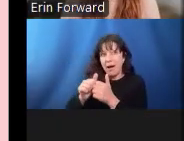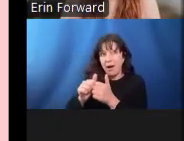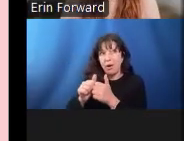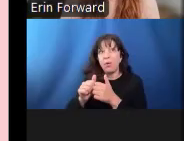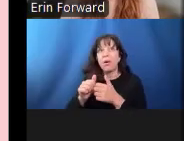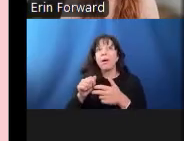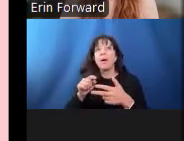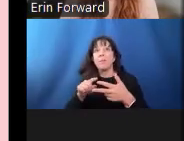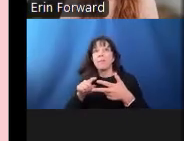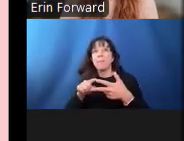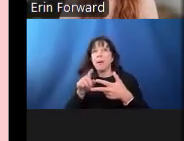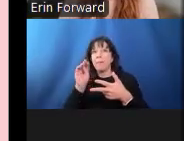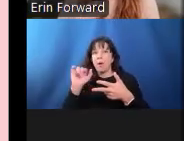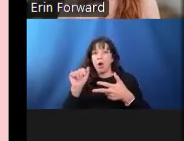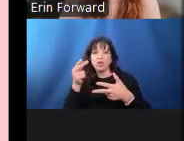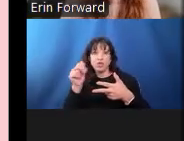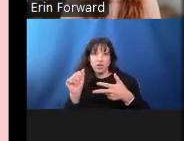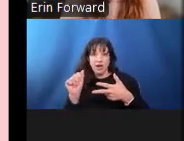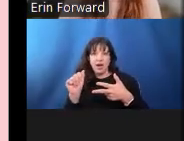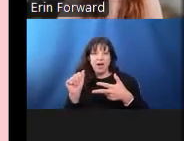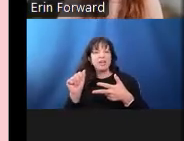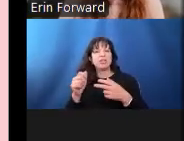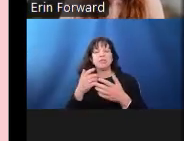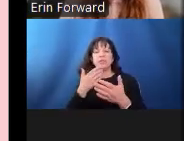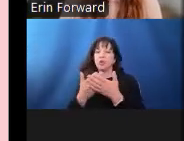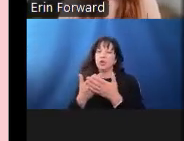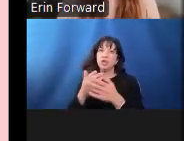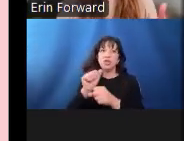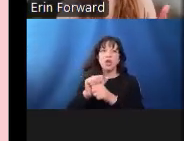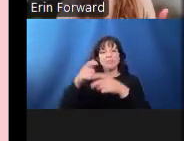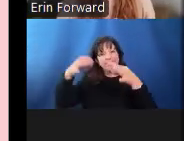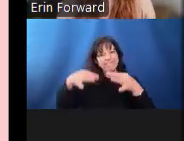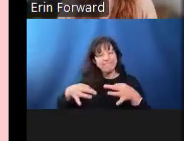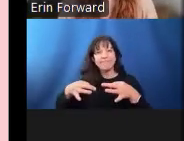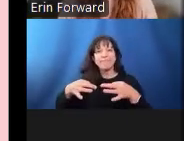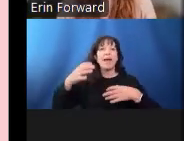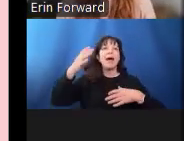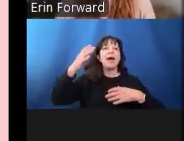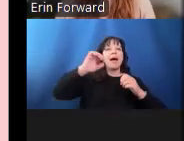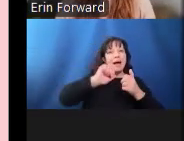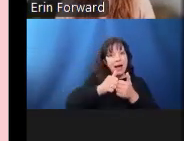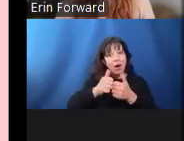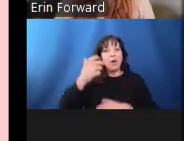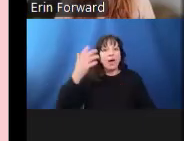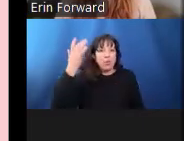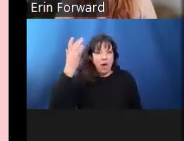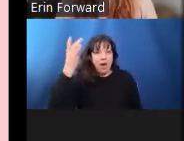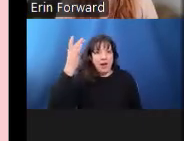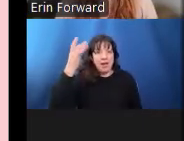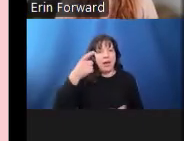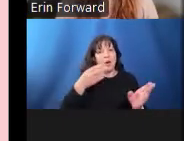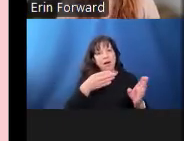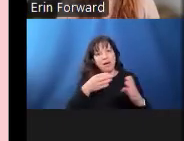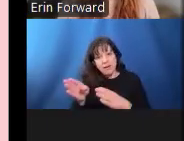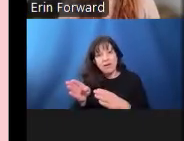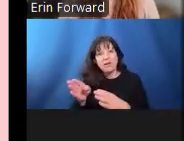really great job of talking about how and why and where she shifted. She has the get permission approach. She's